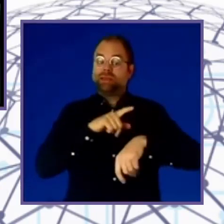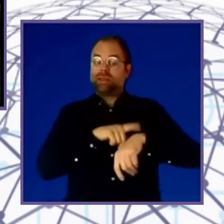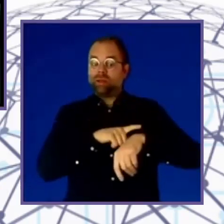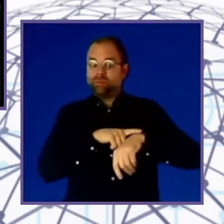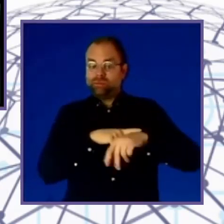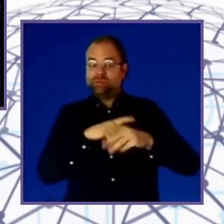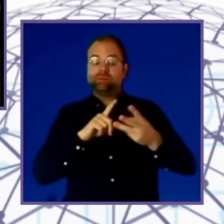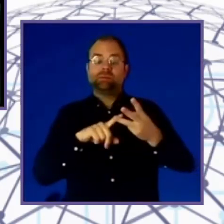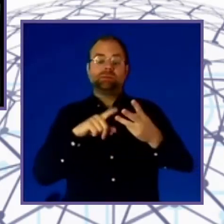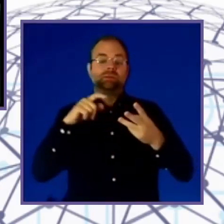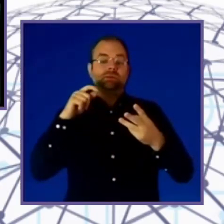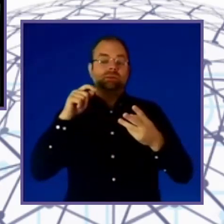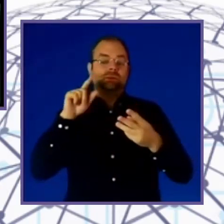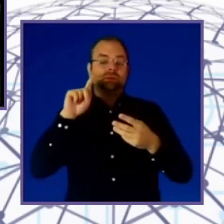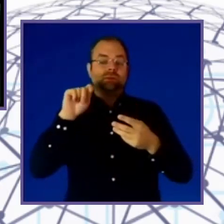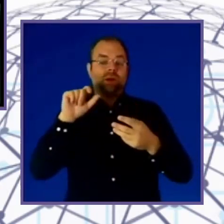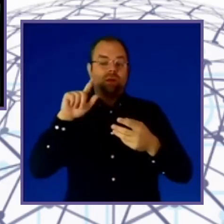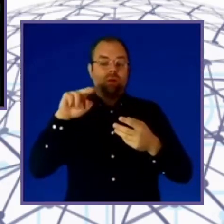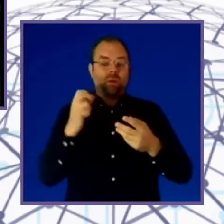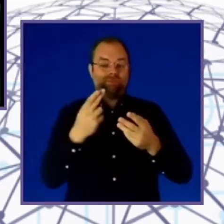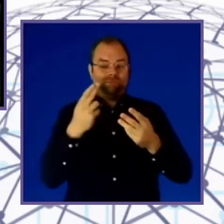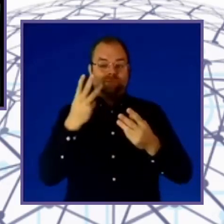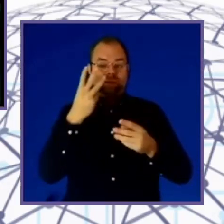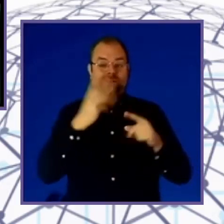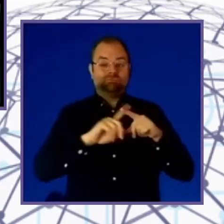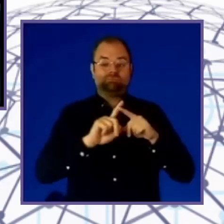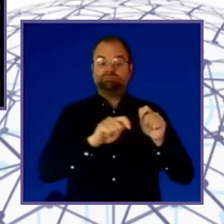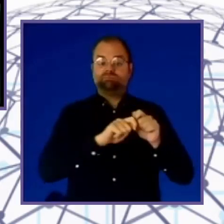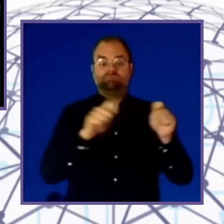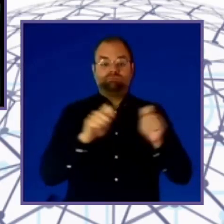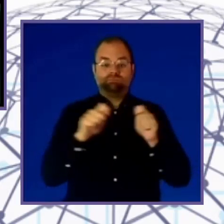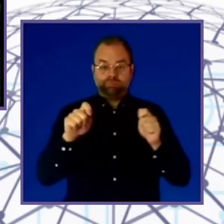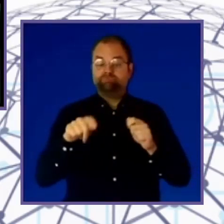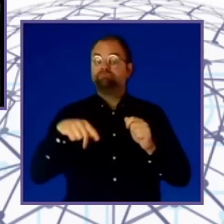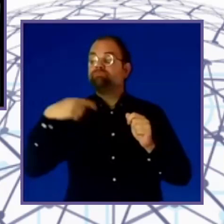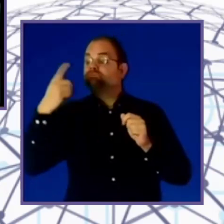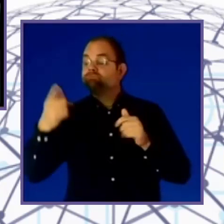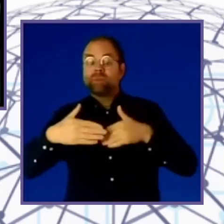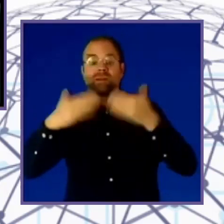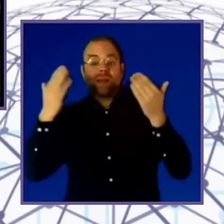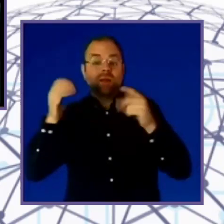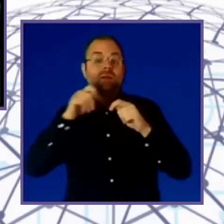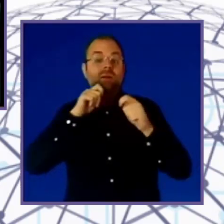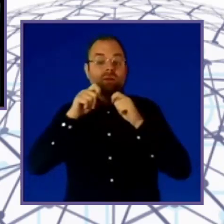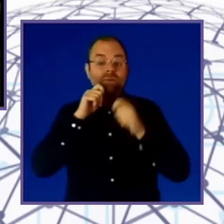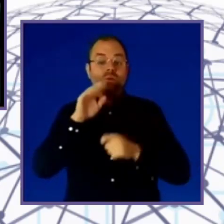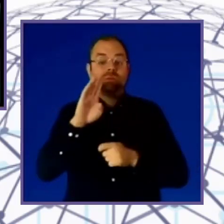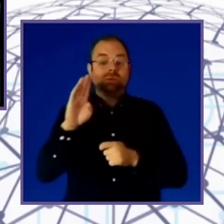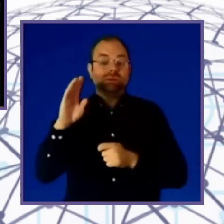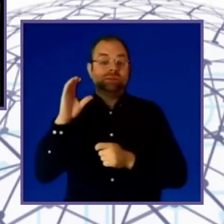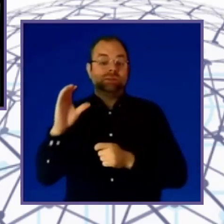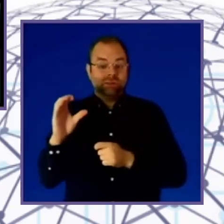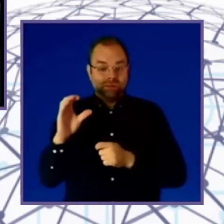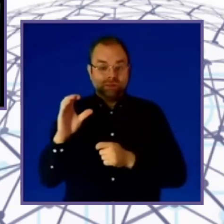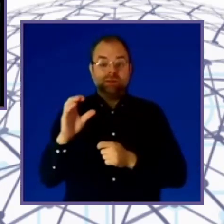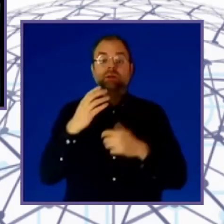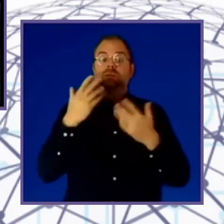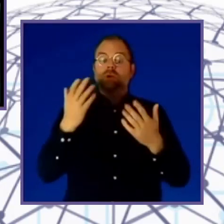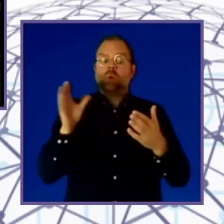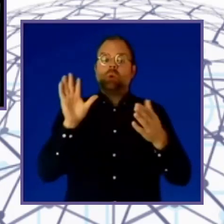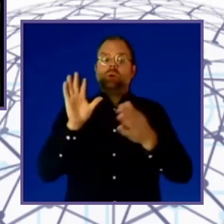in 2019, we got the campaign in the manifestos of both the Labour Party and the Conservative Party,